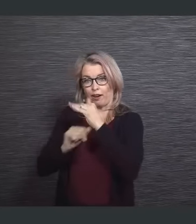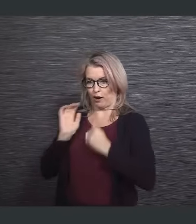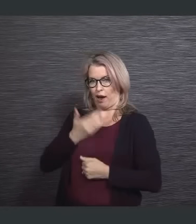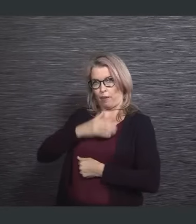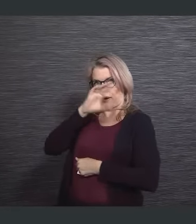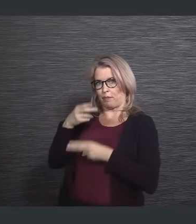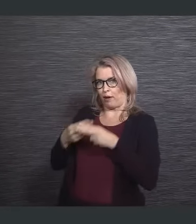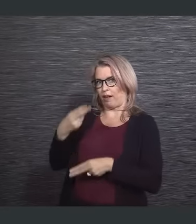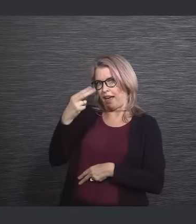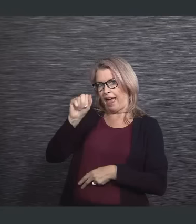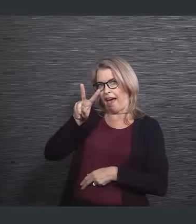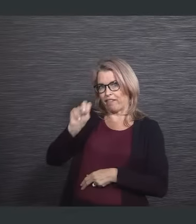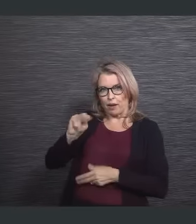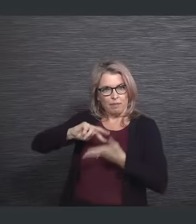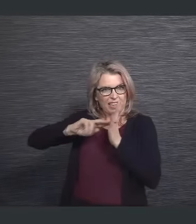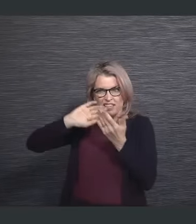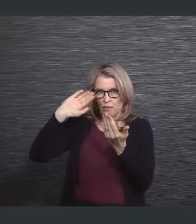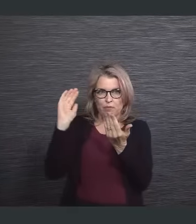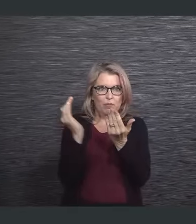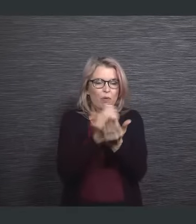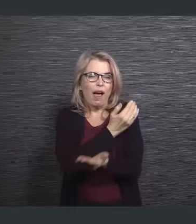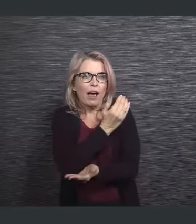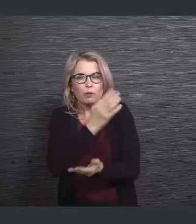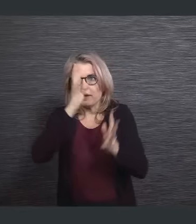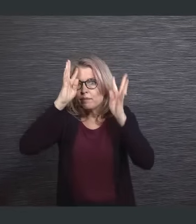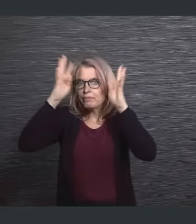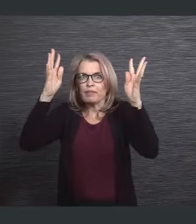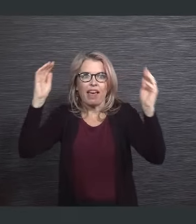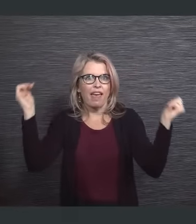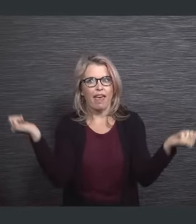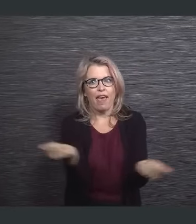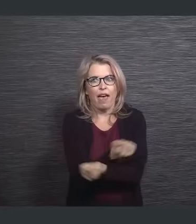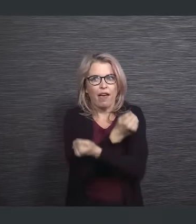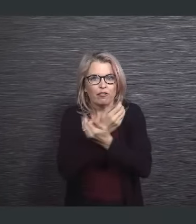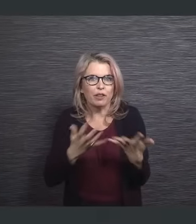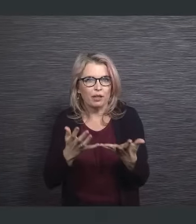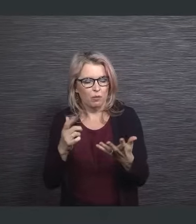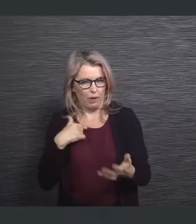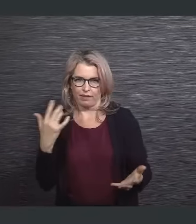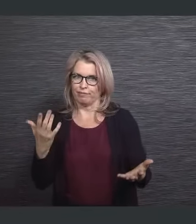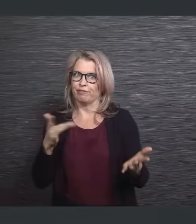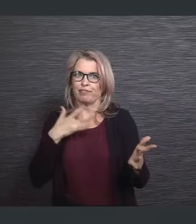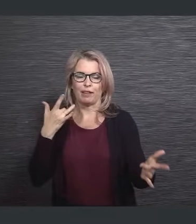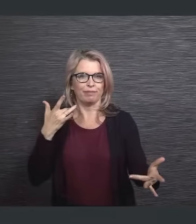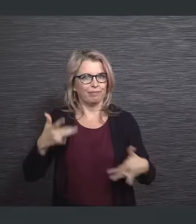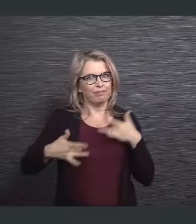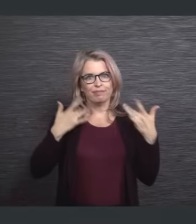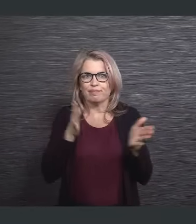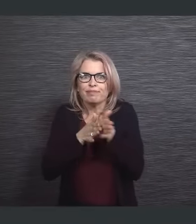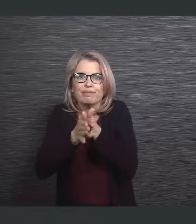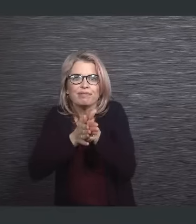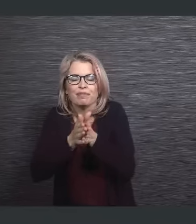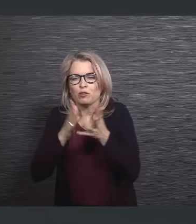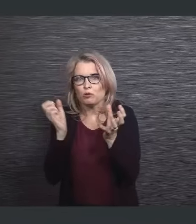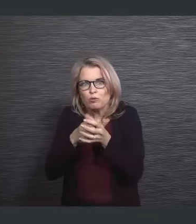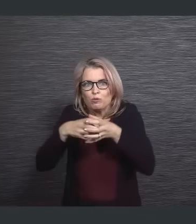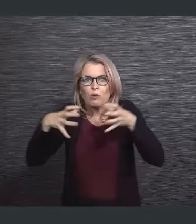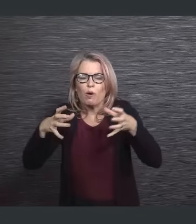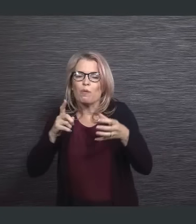So we're reimagining everything. The exciting thing about live service games and what we're really passionate about is growing a really healthy community